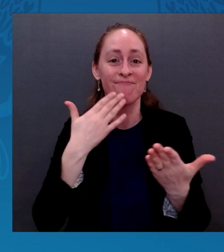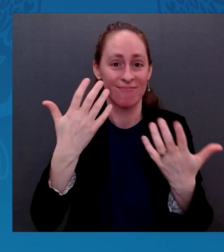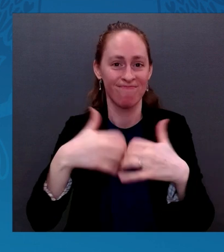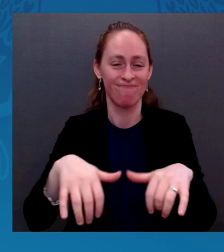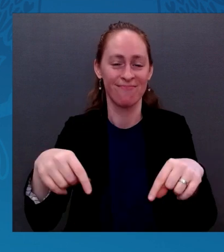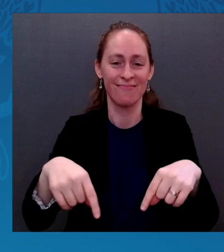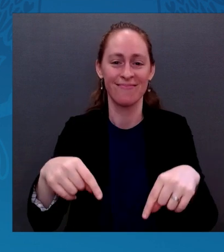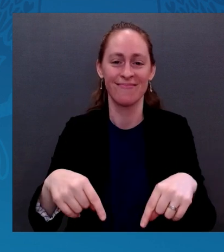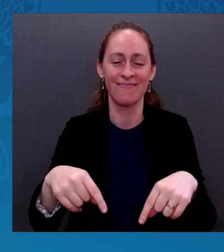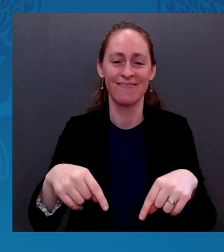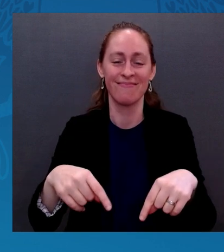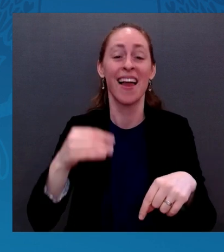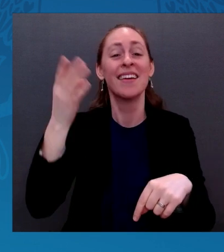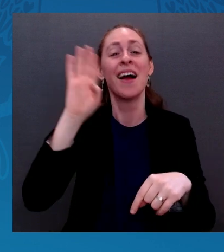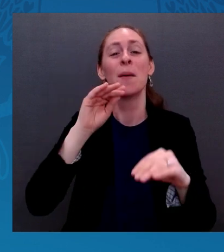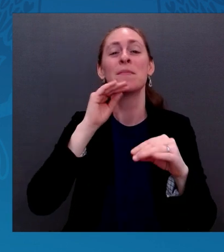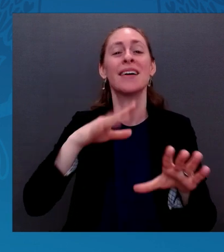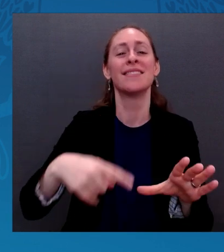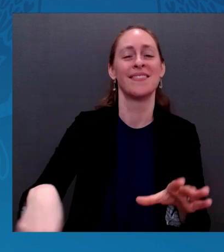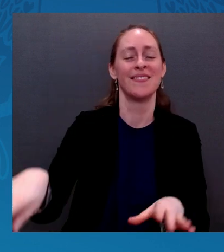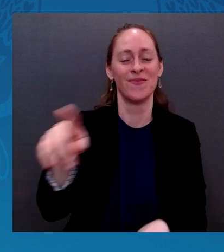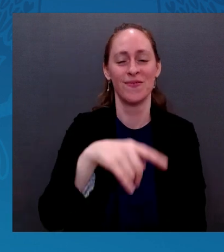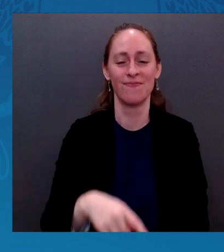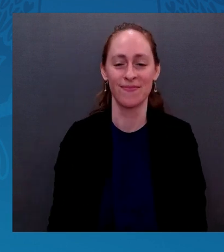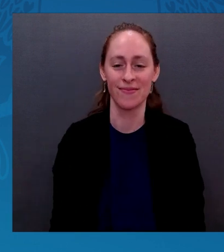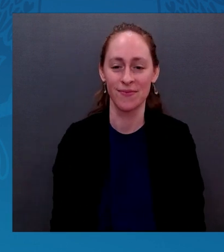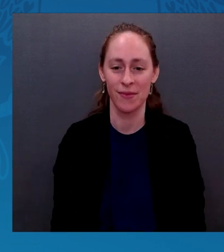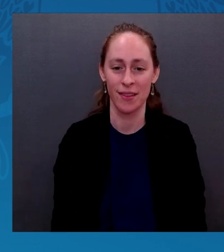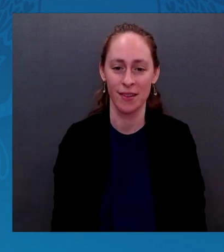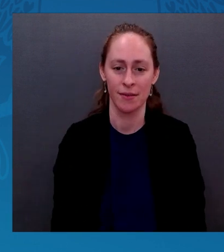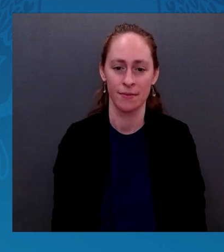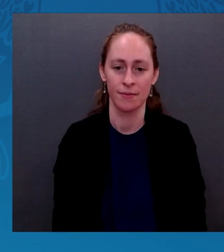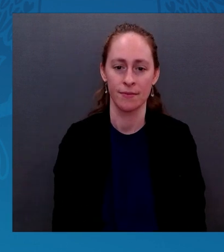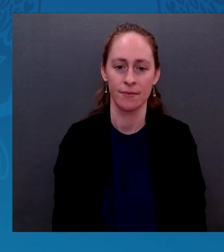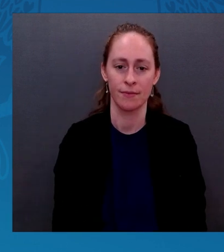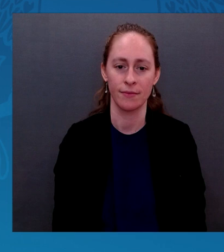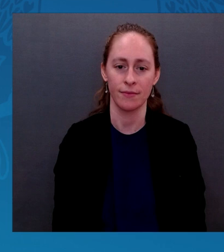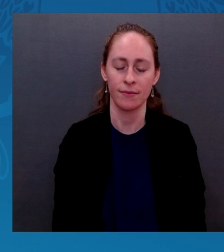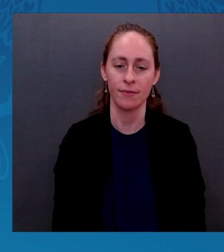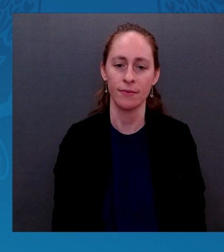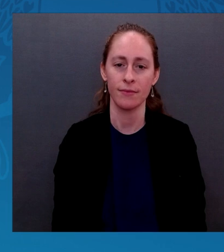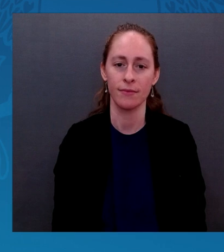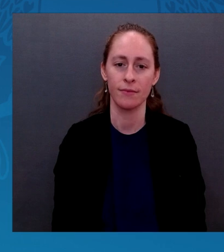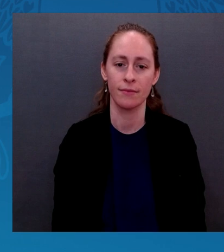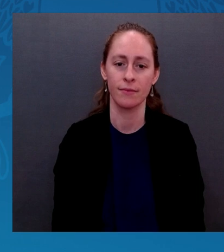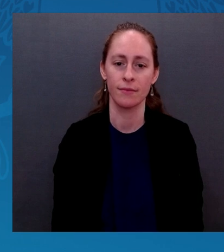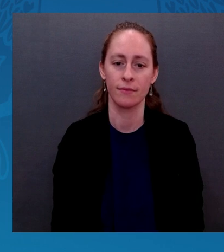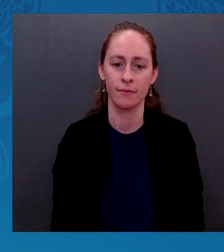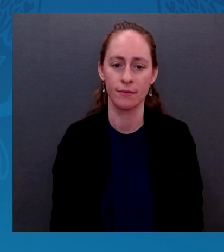Administrator Regan: Madam Vice President, do you want to take us home?